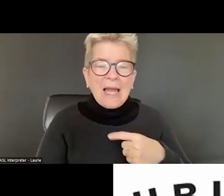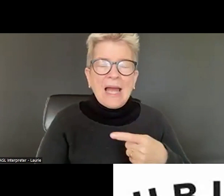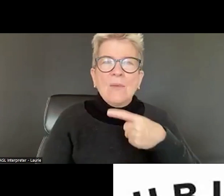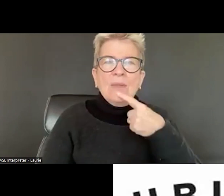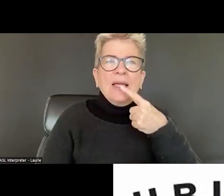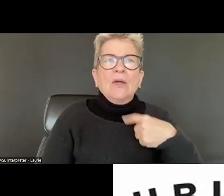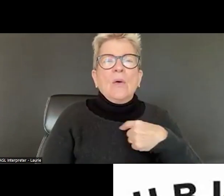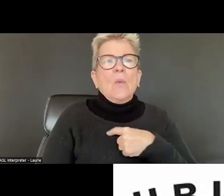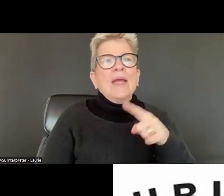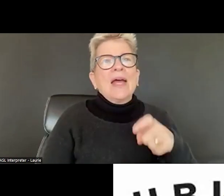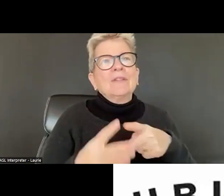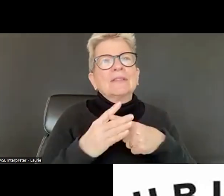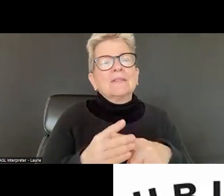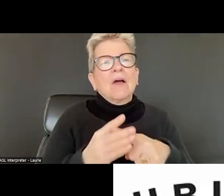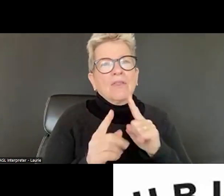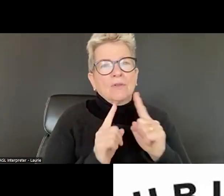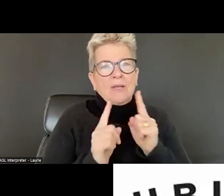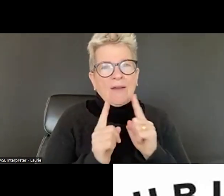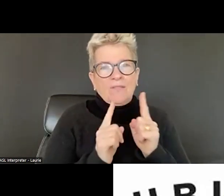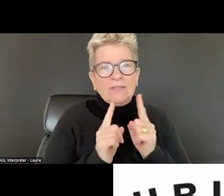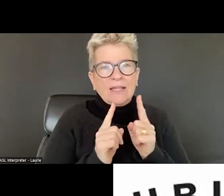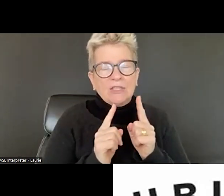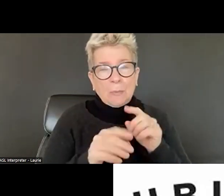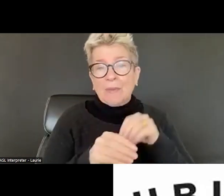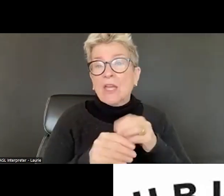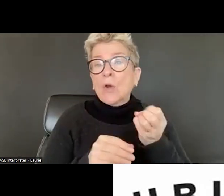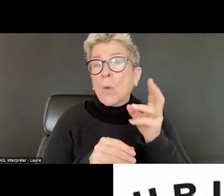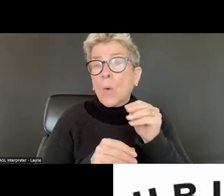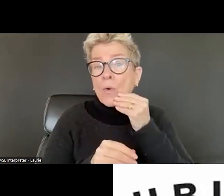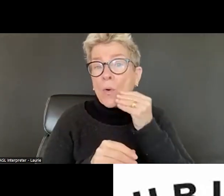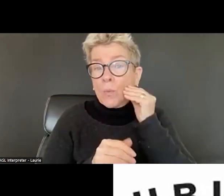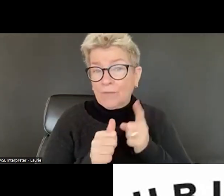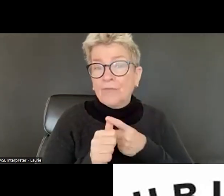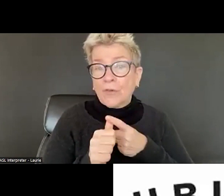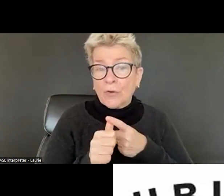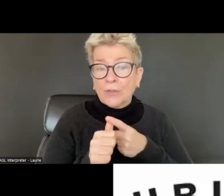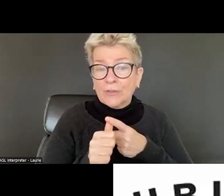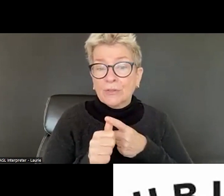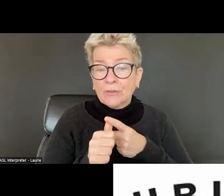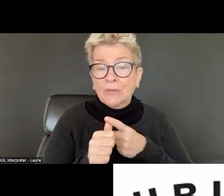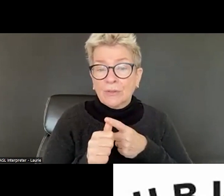start those conversations in our own homes first so starting there um having those conversations